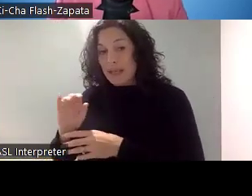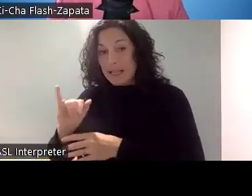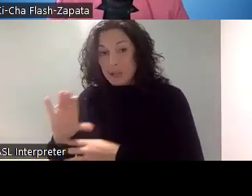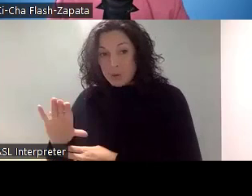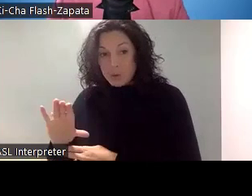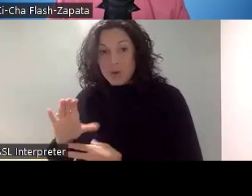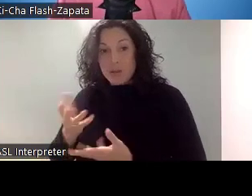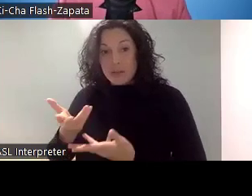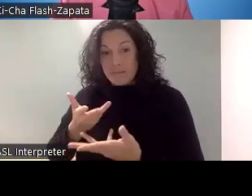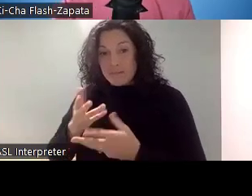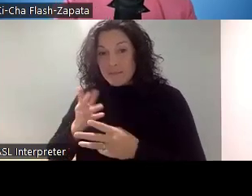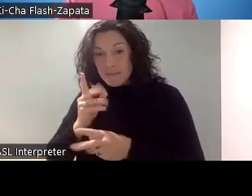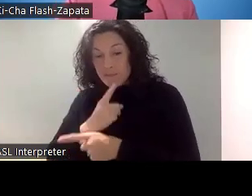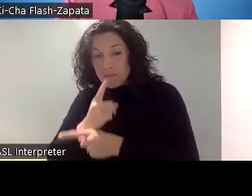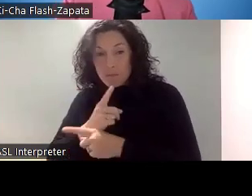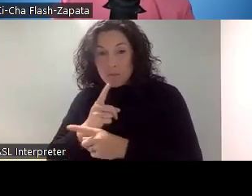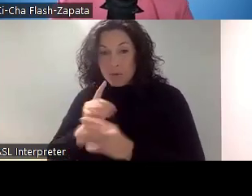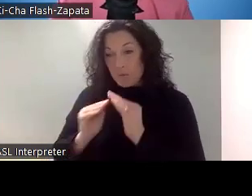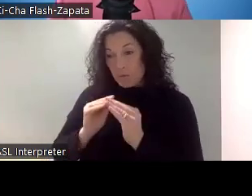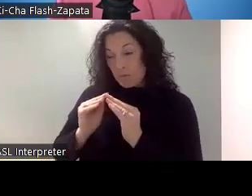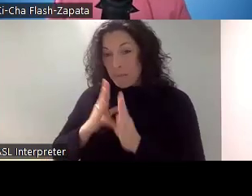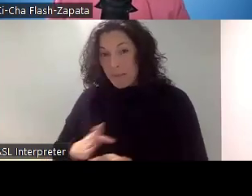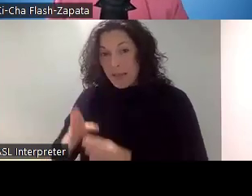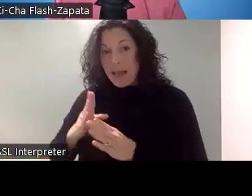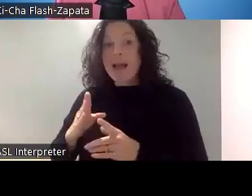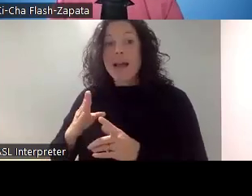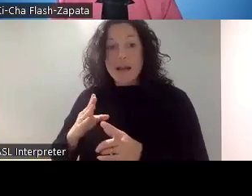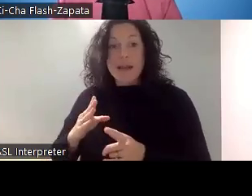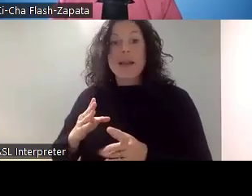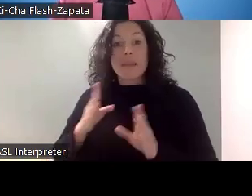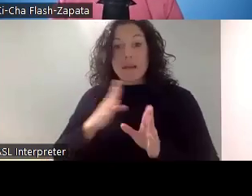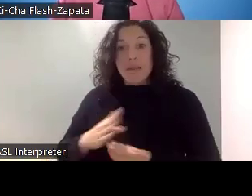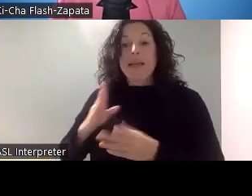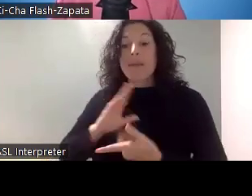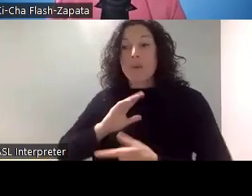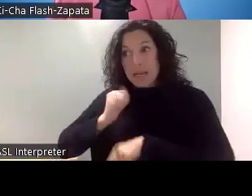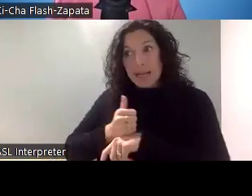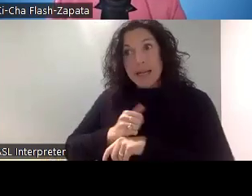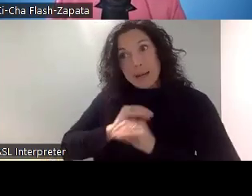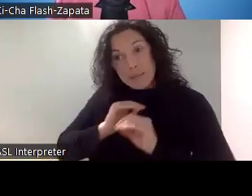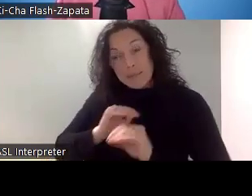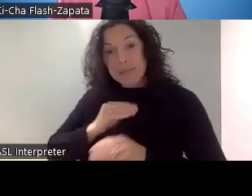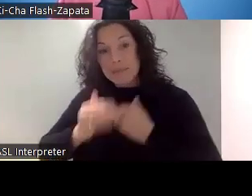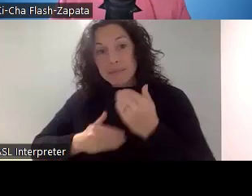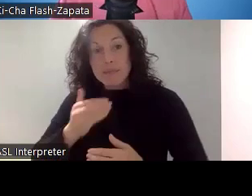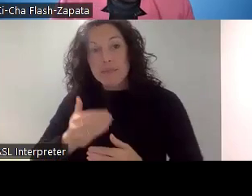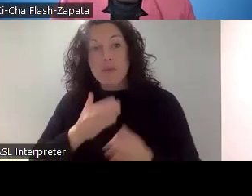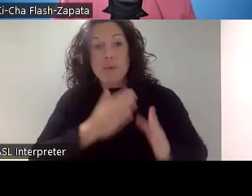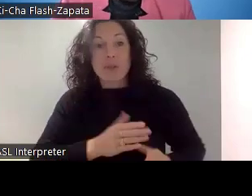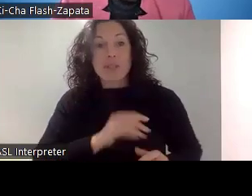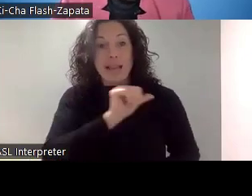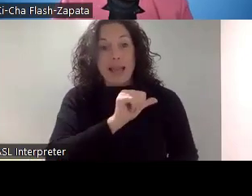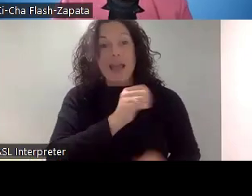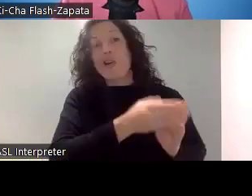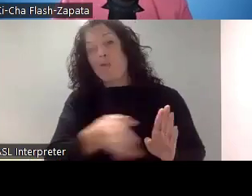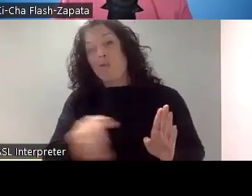and the corrective actions or plans that were implemented on Person A and across the institution included